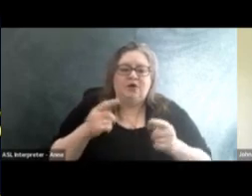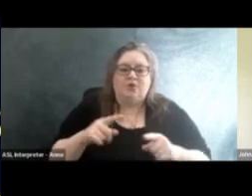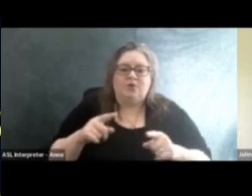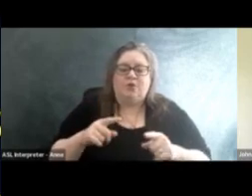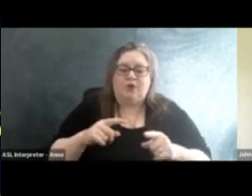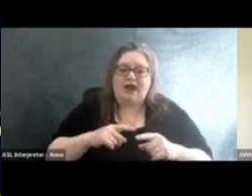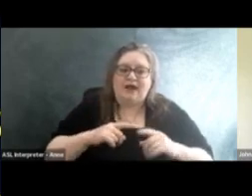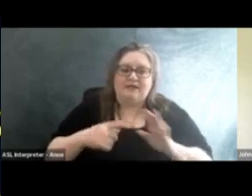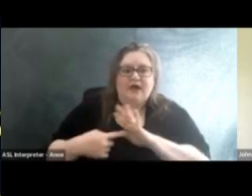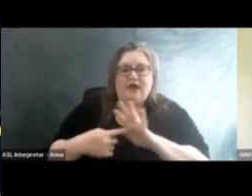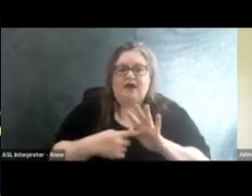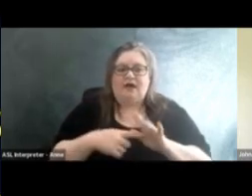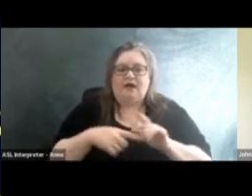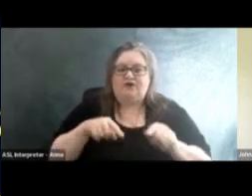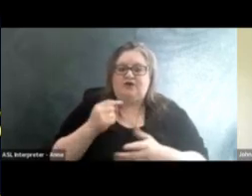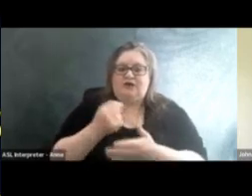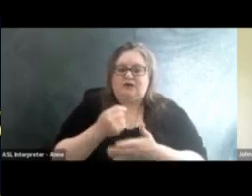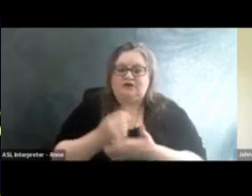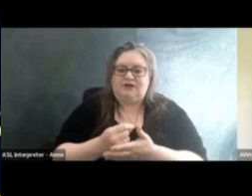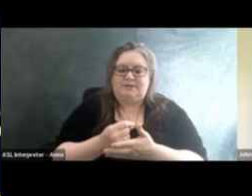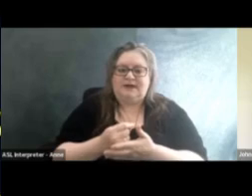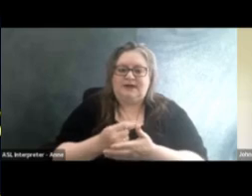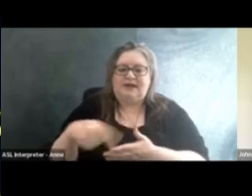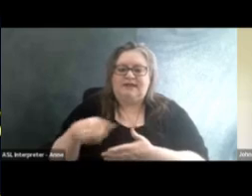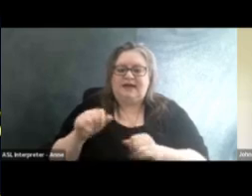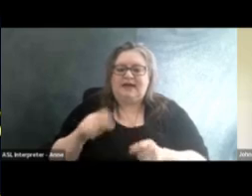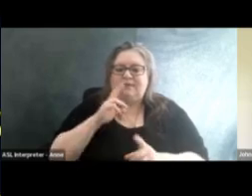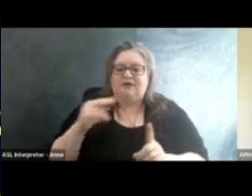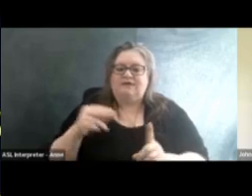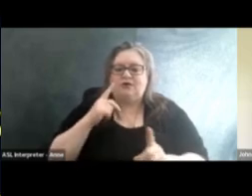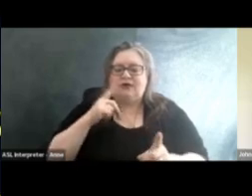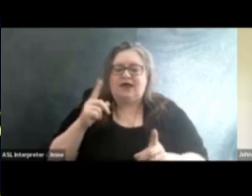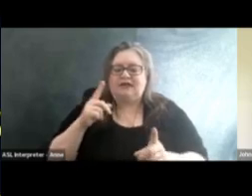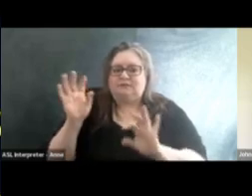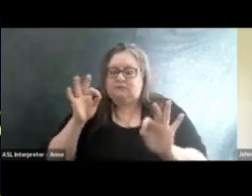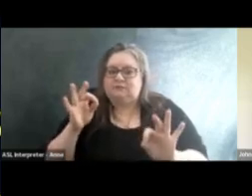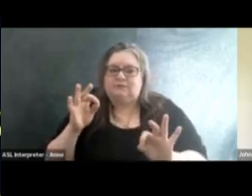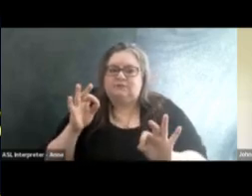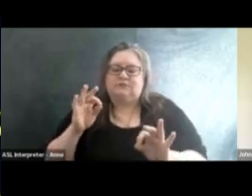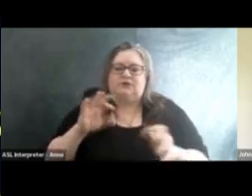treatment, they can be viewed as disruptive and and we're